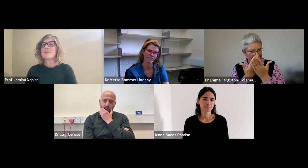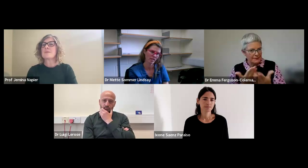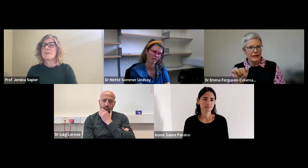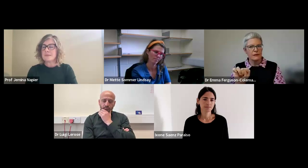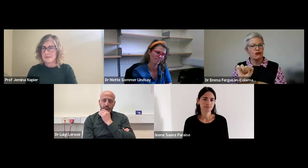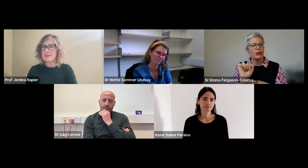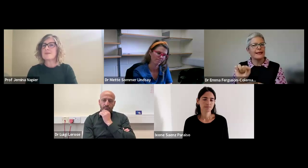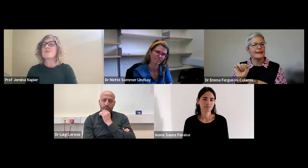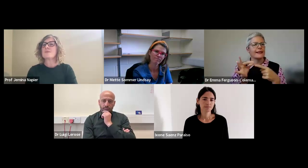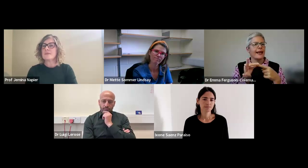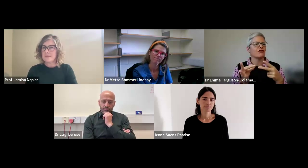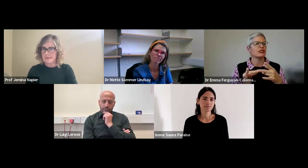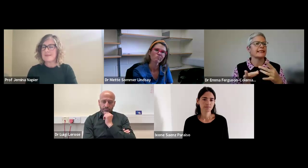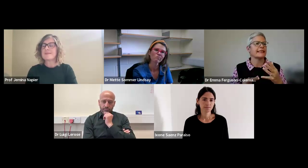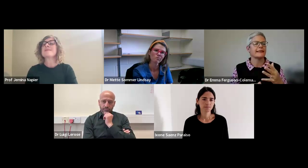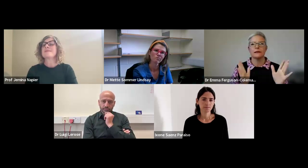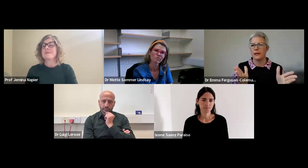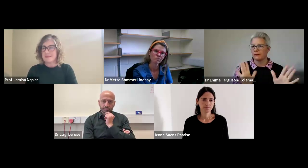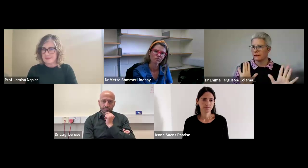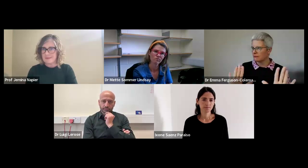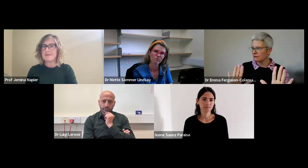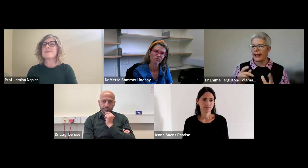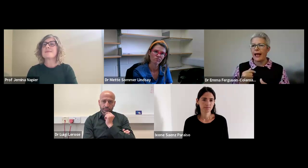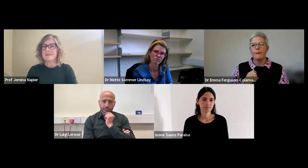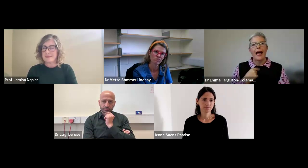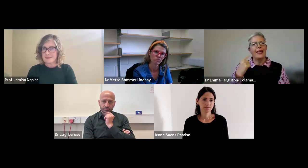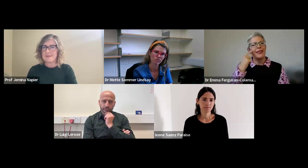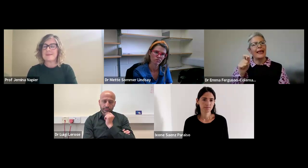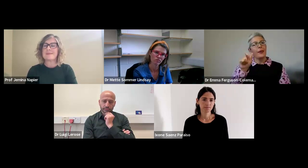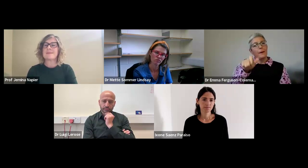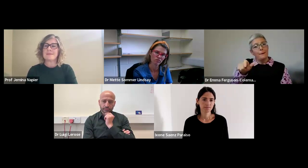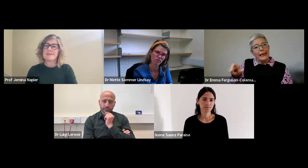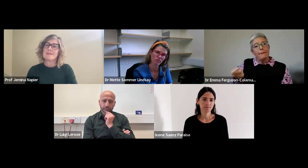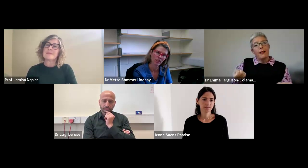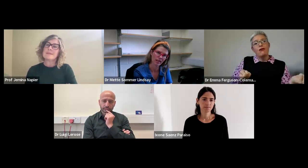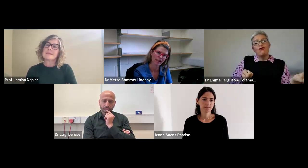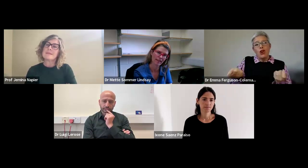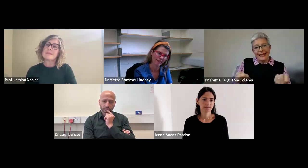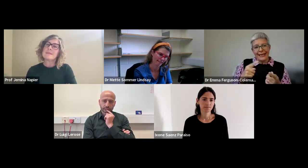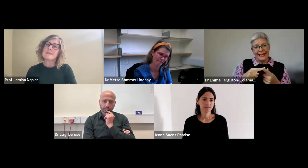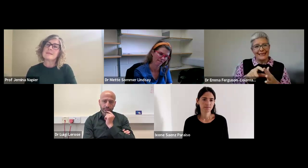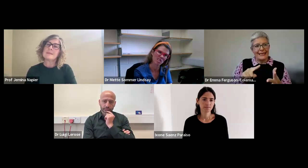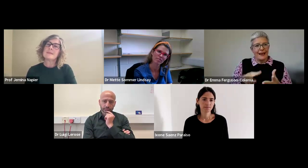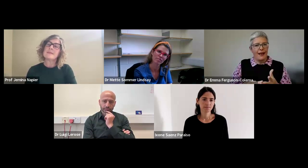we have to make sure that we are respecting protected characteristics. I think the people